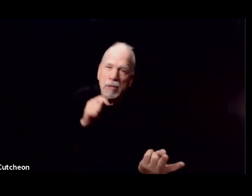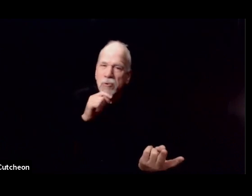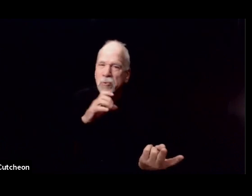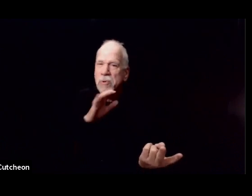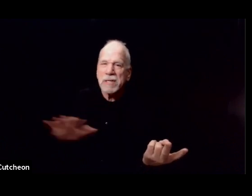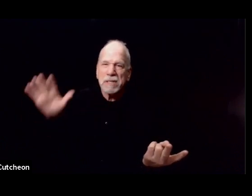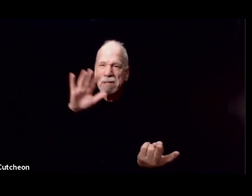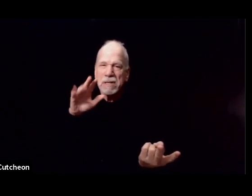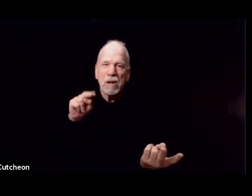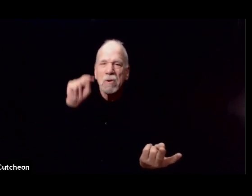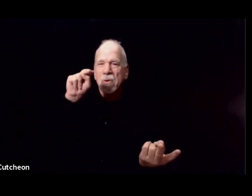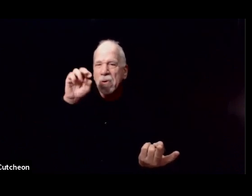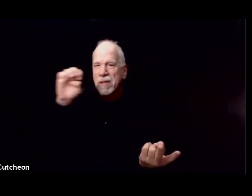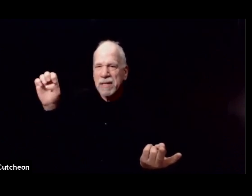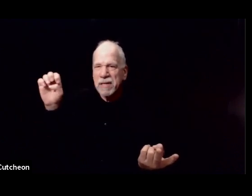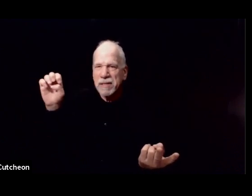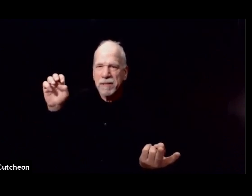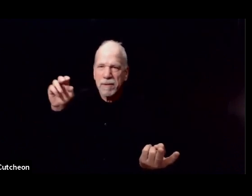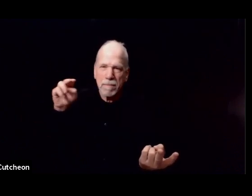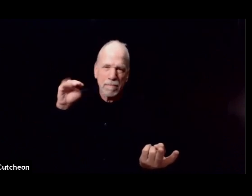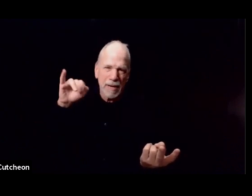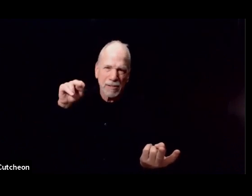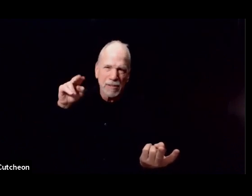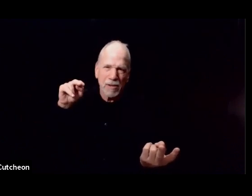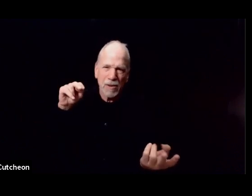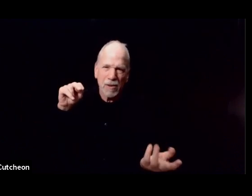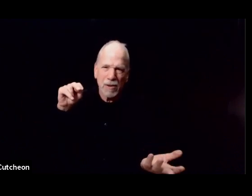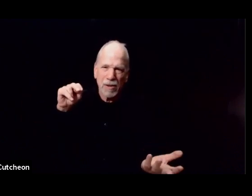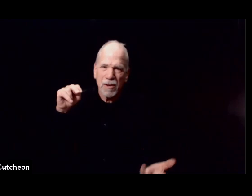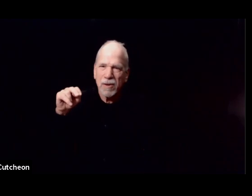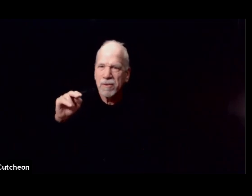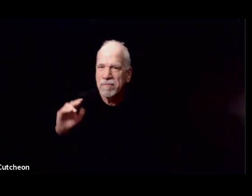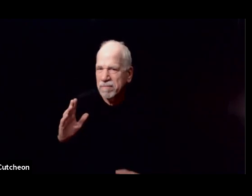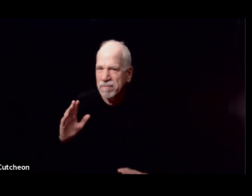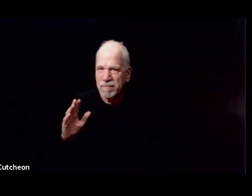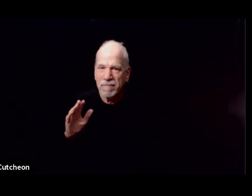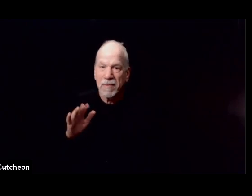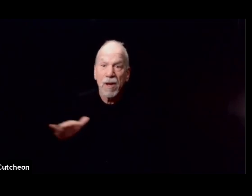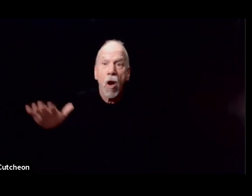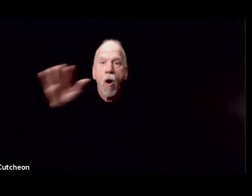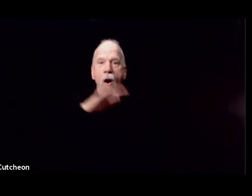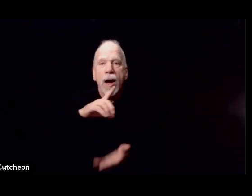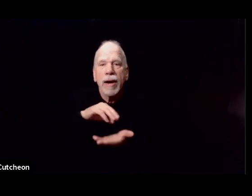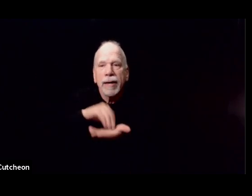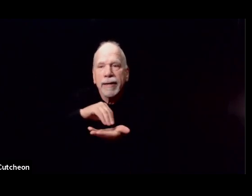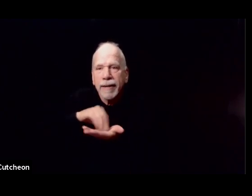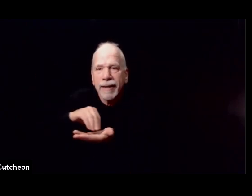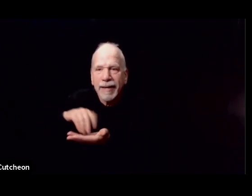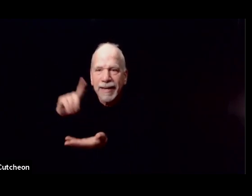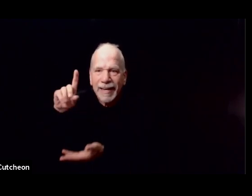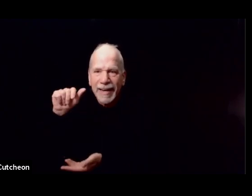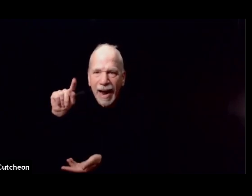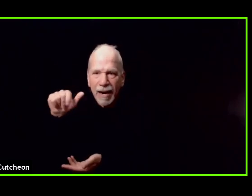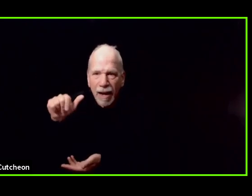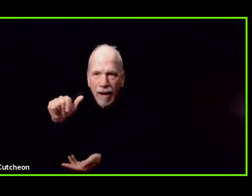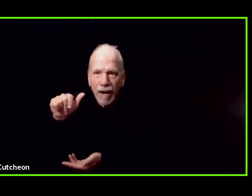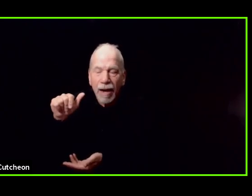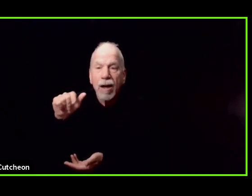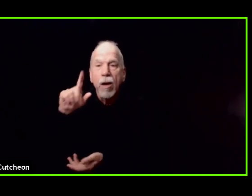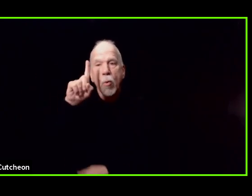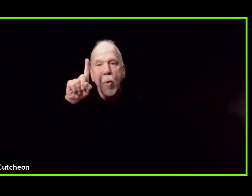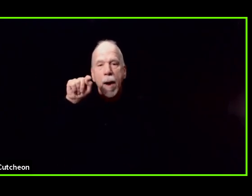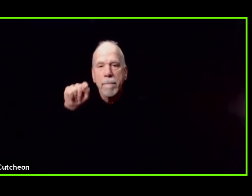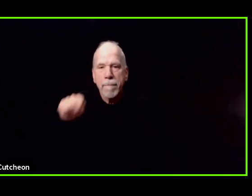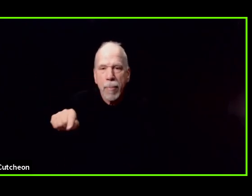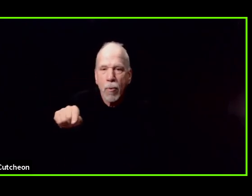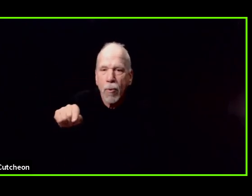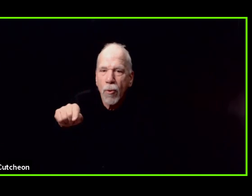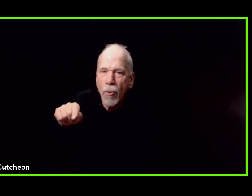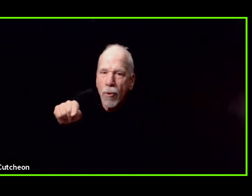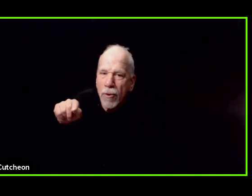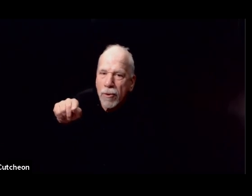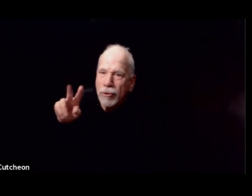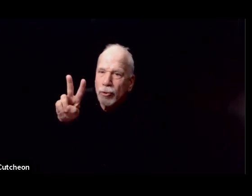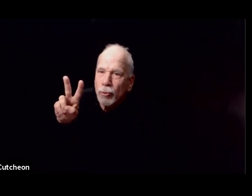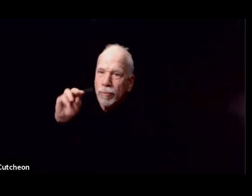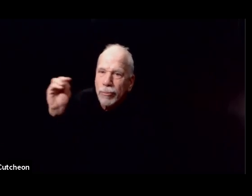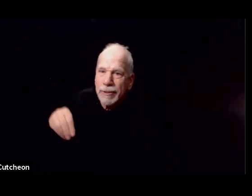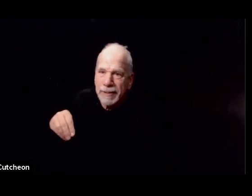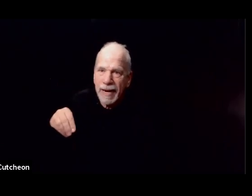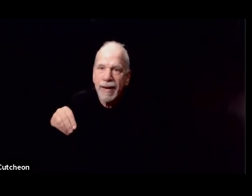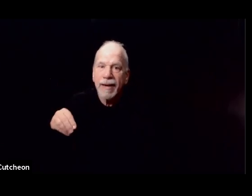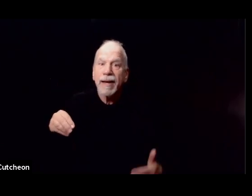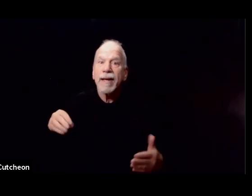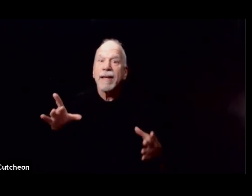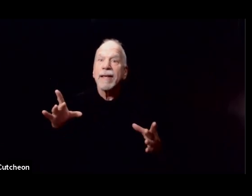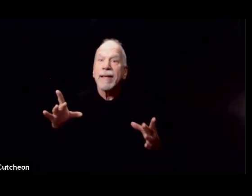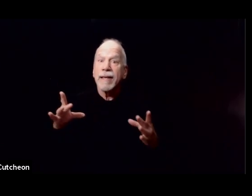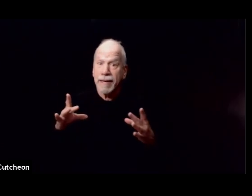zero prevalence was 1.2 percent. I'll repeat that. 1.2 %. Please be mindful though that